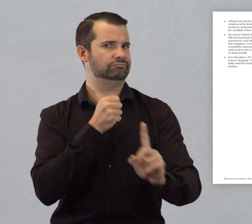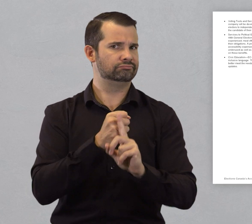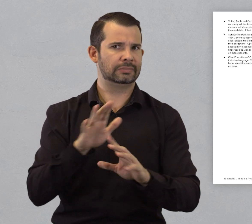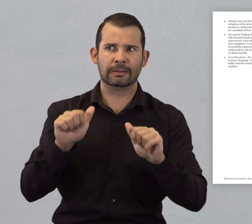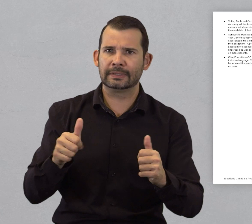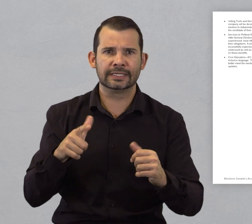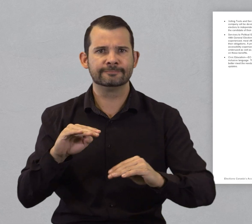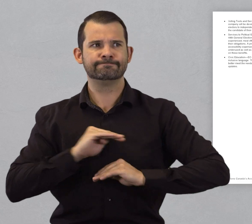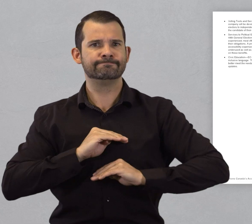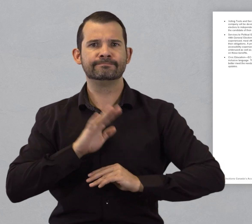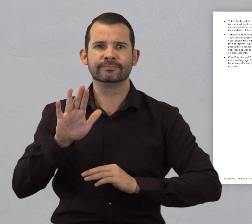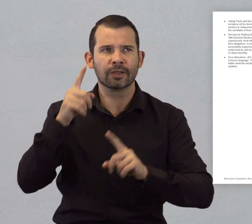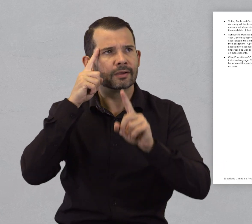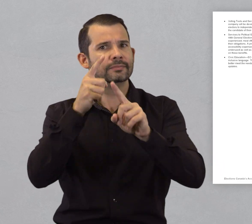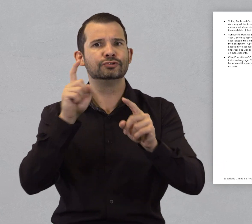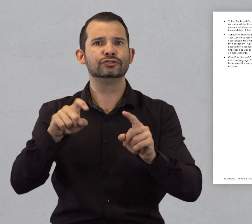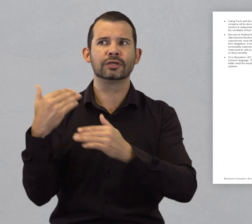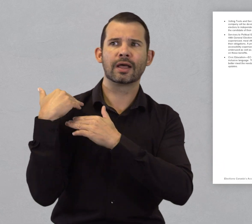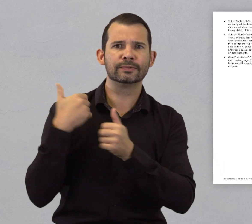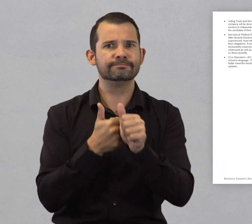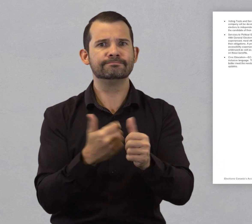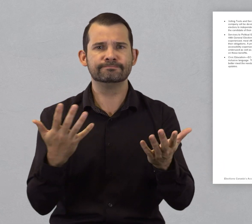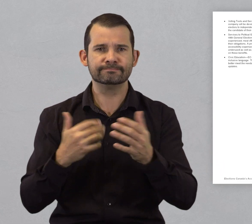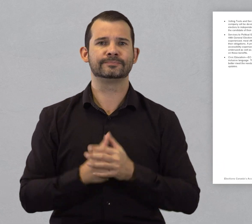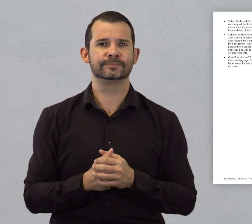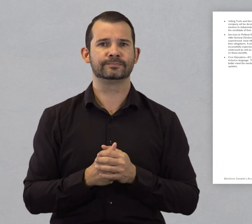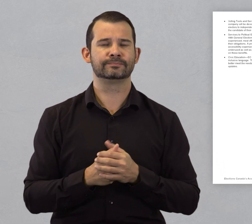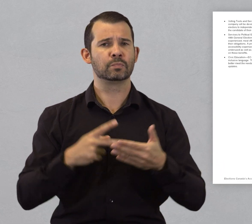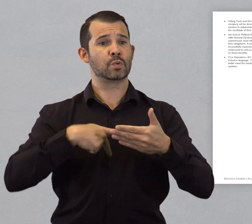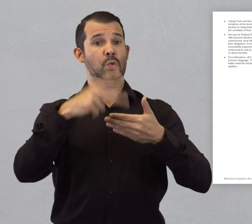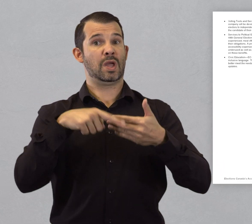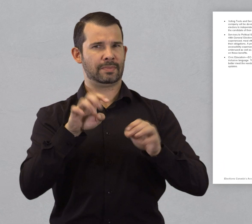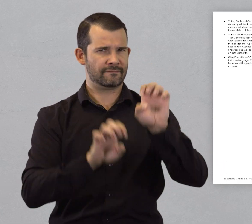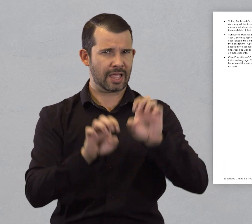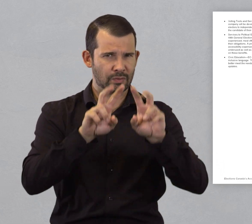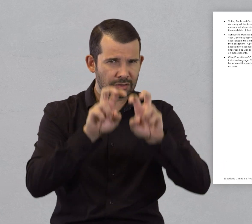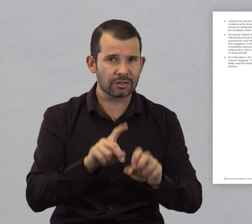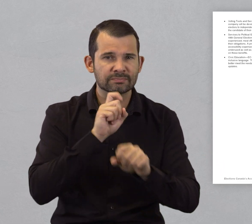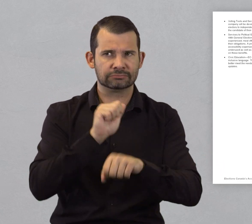influenced their ability to fulfill their obligations. A program evaluation was also